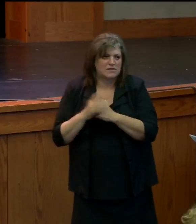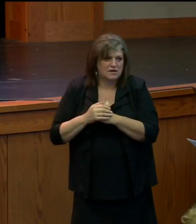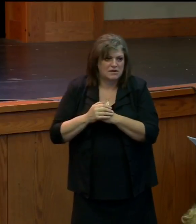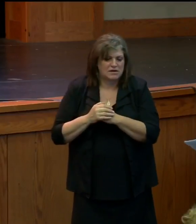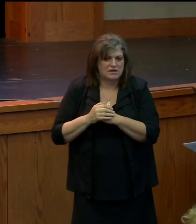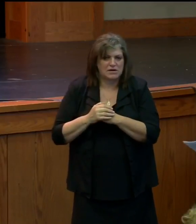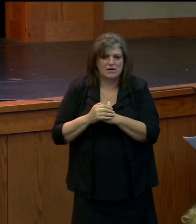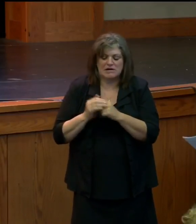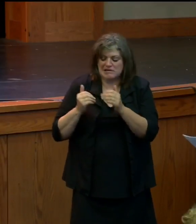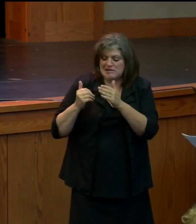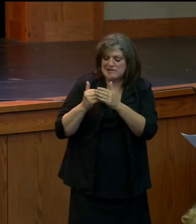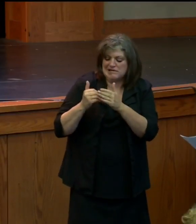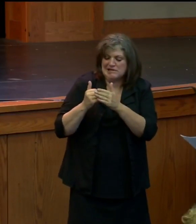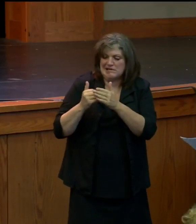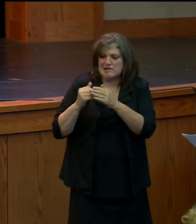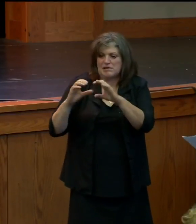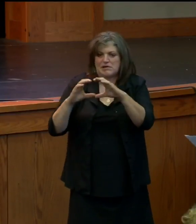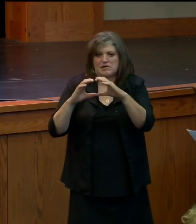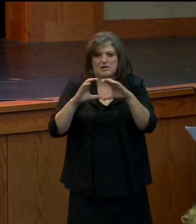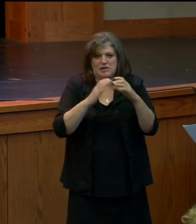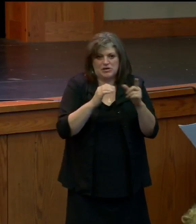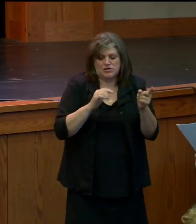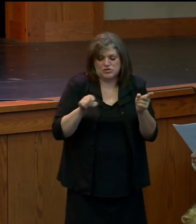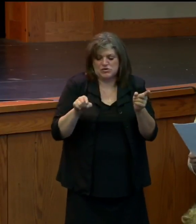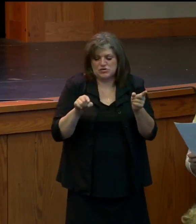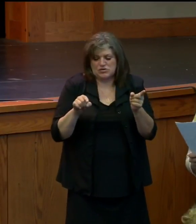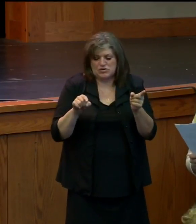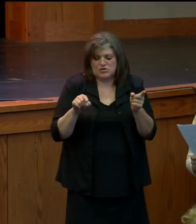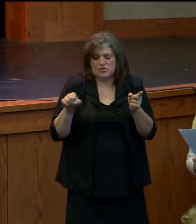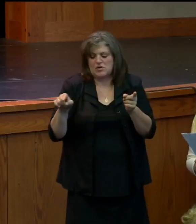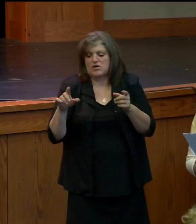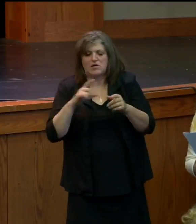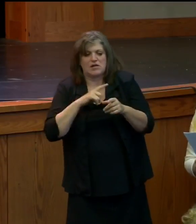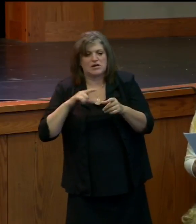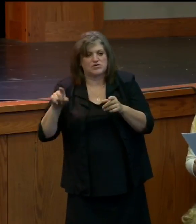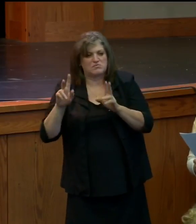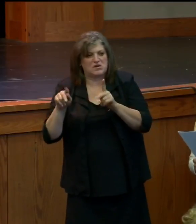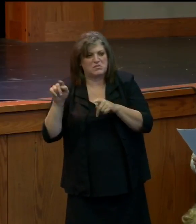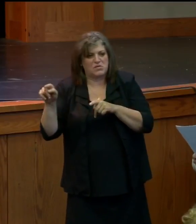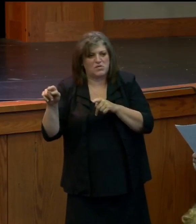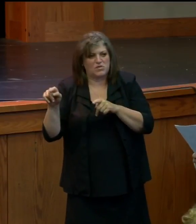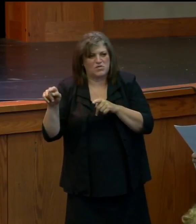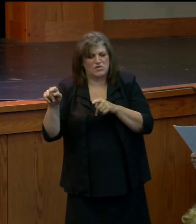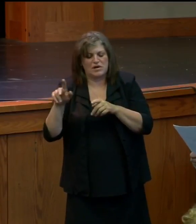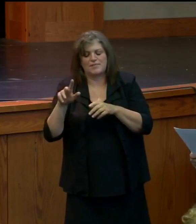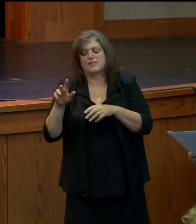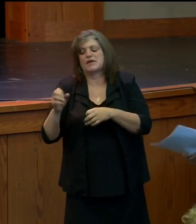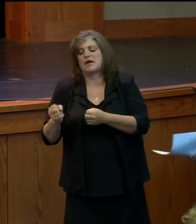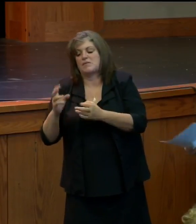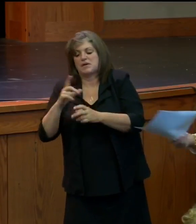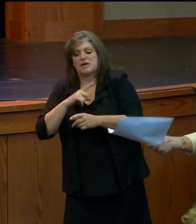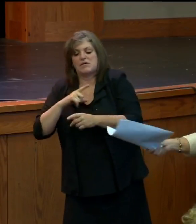THE PROXIMITY OF THE LEGISLATURE MAKES COMPARISONS TO THE LEGISLATURE PEOPLE RATIOS IN OTHER STATES THAT ARE MUCH